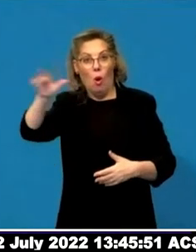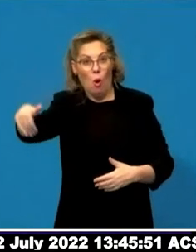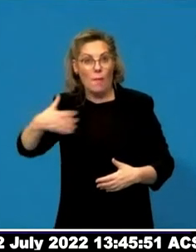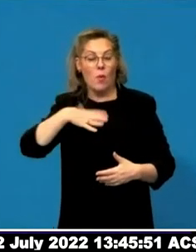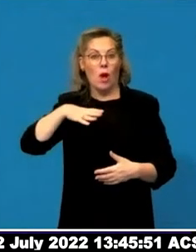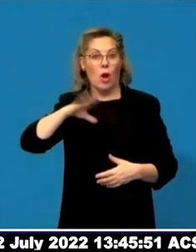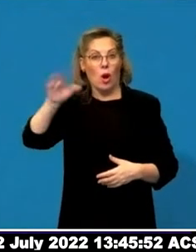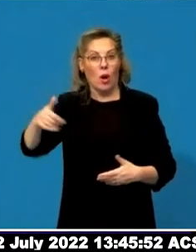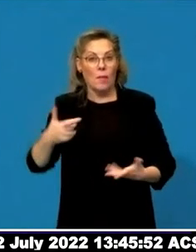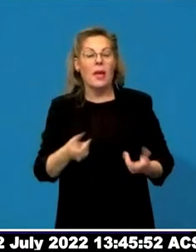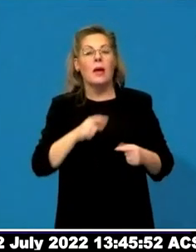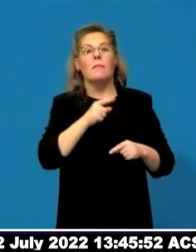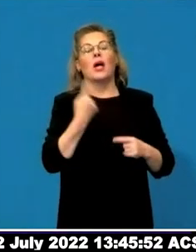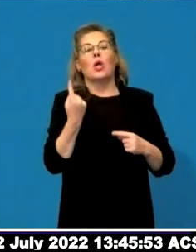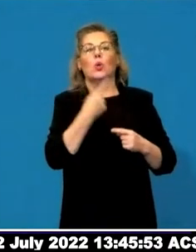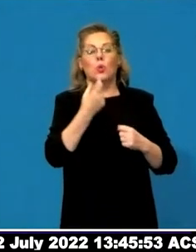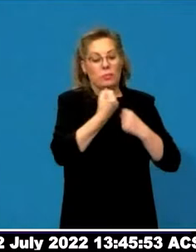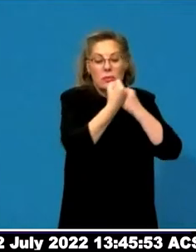is not listening to them or understanding them,